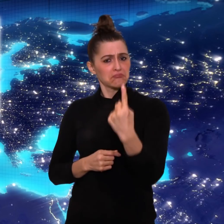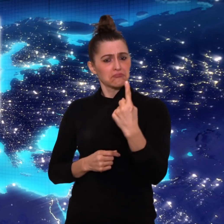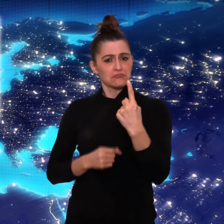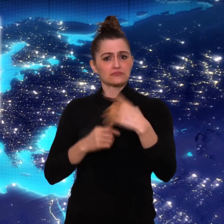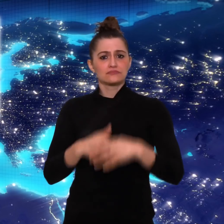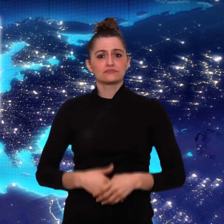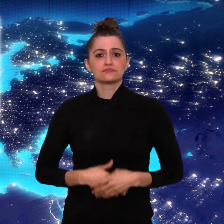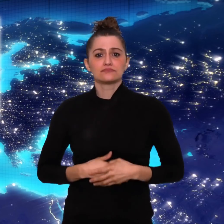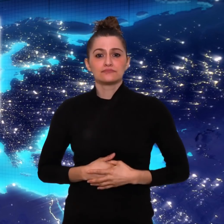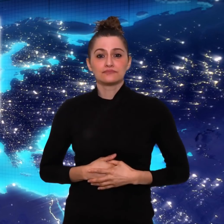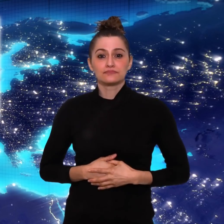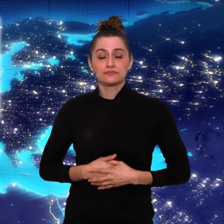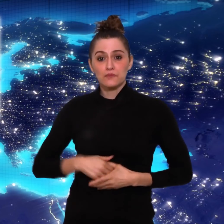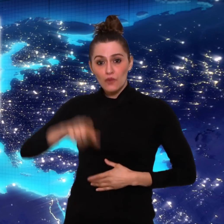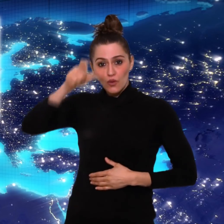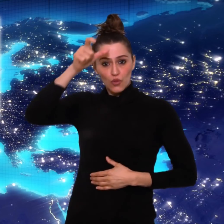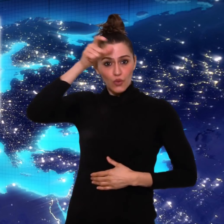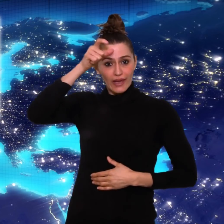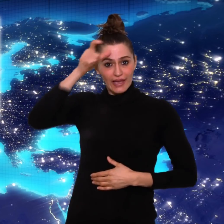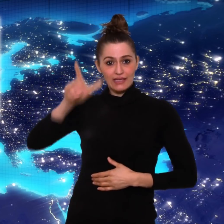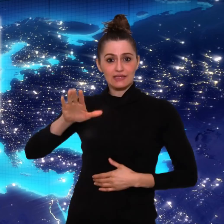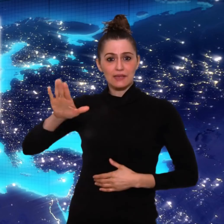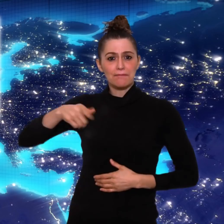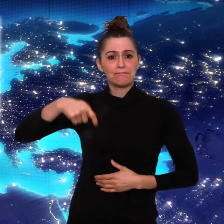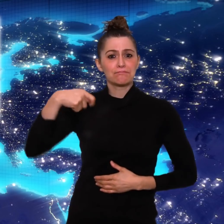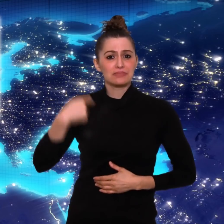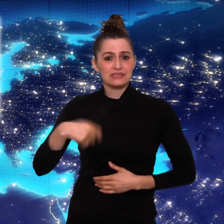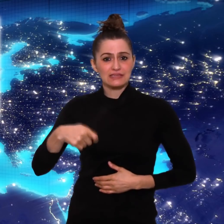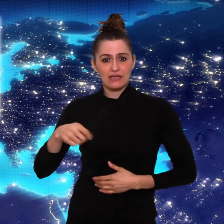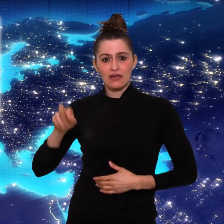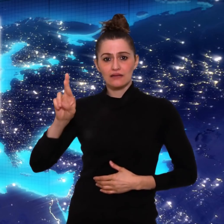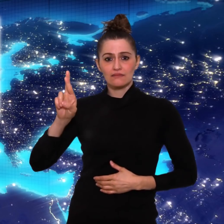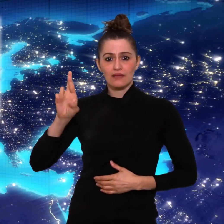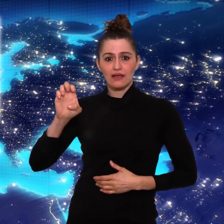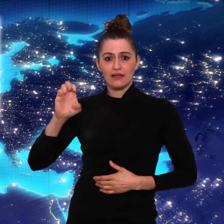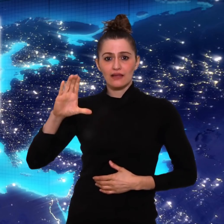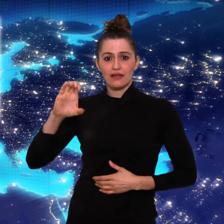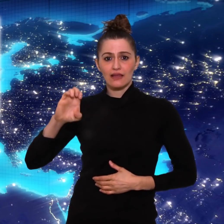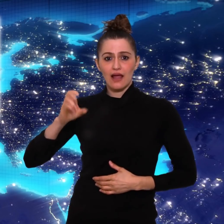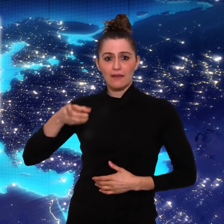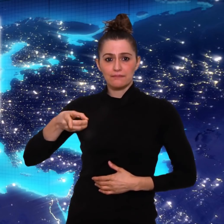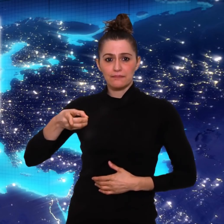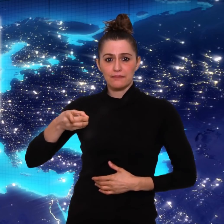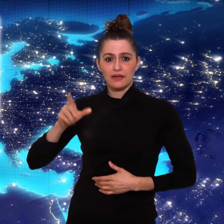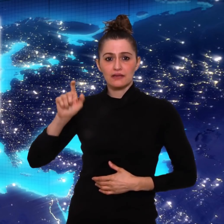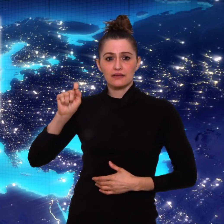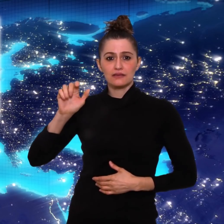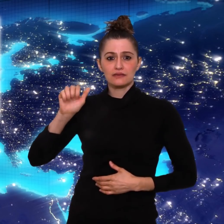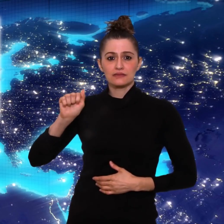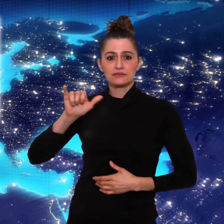Recep Tayyip Erdogan inquired as to